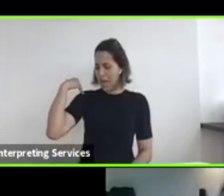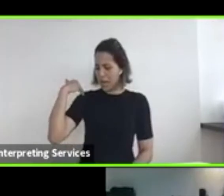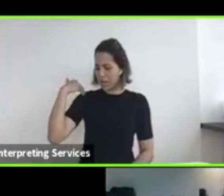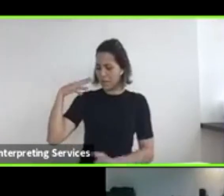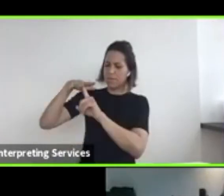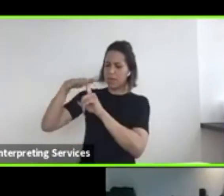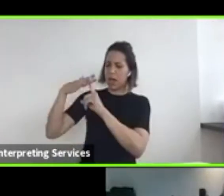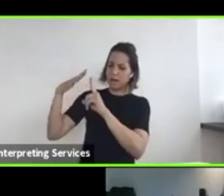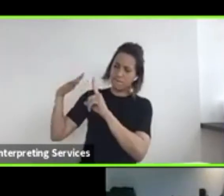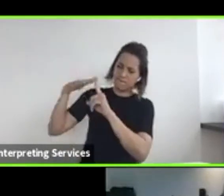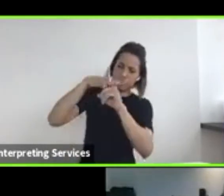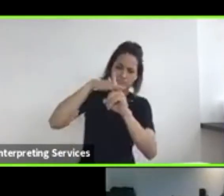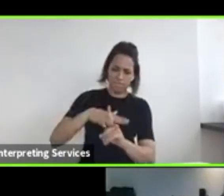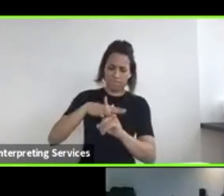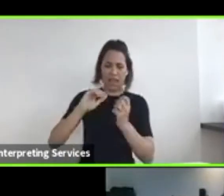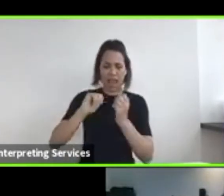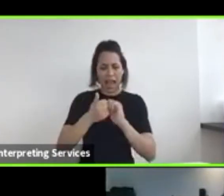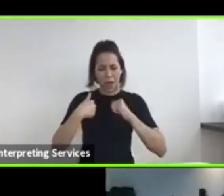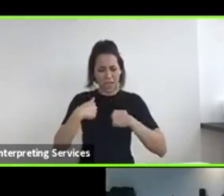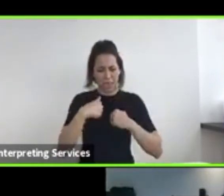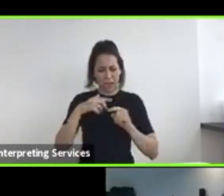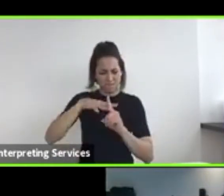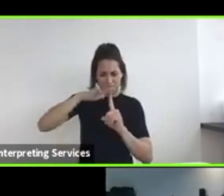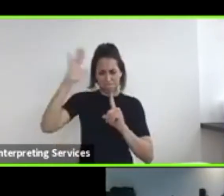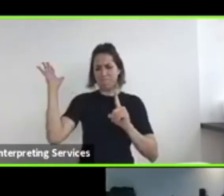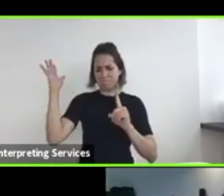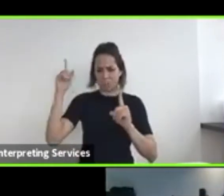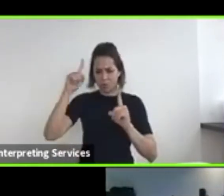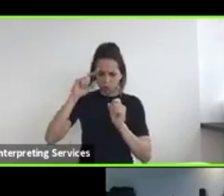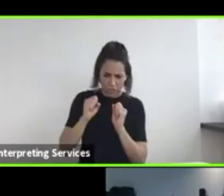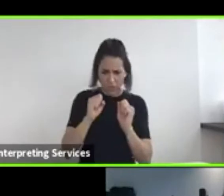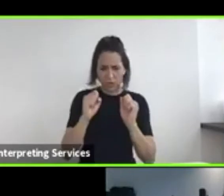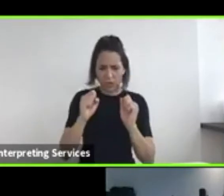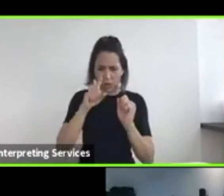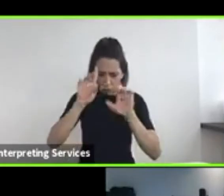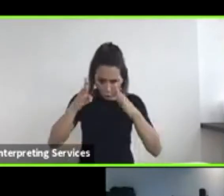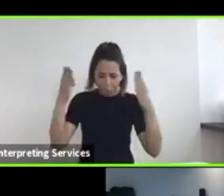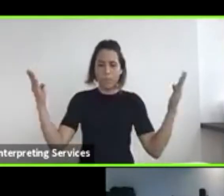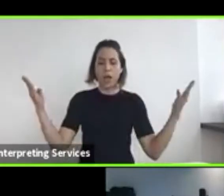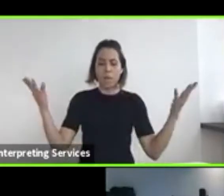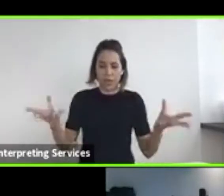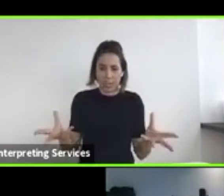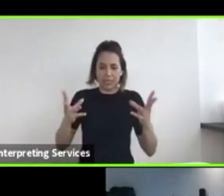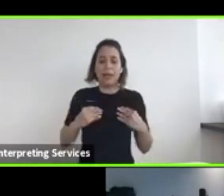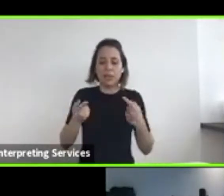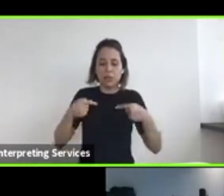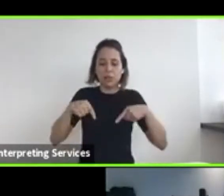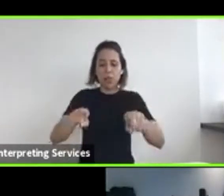STRATEGIC WAYS, TO OPEN UP THAT ACCEPTANCE, WHILE STILL HOLDING, REALITIES, IN WHICH OUR